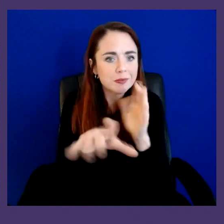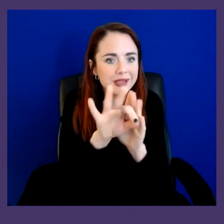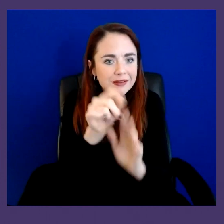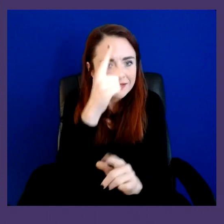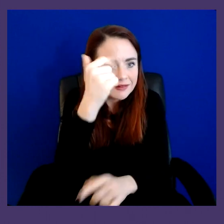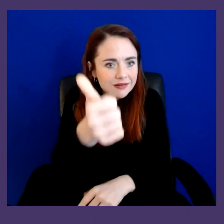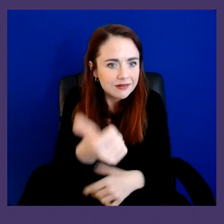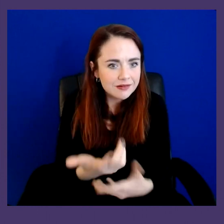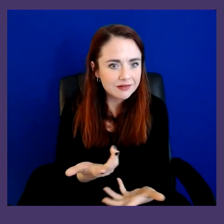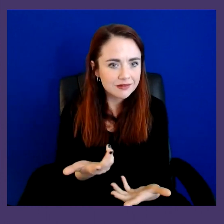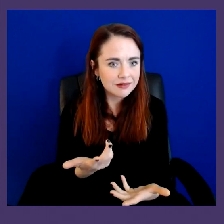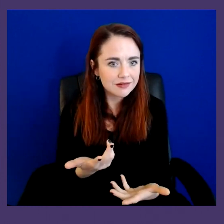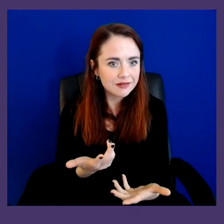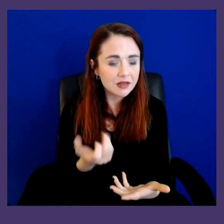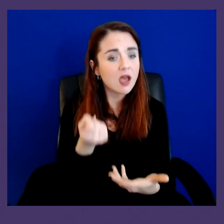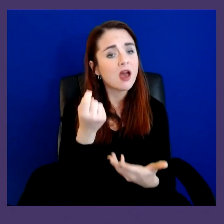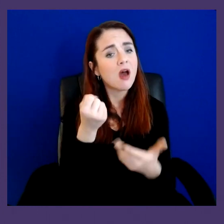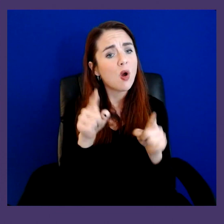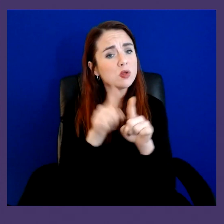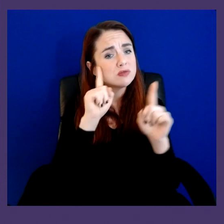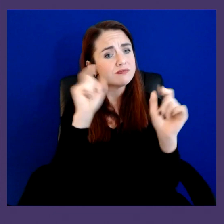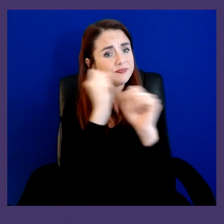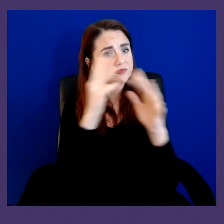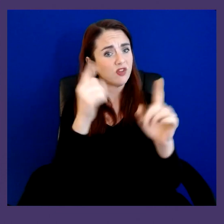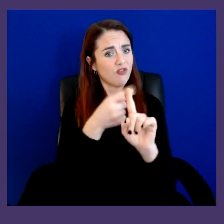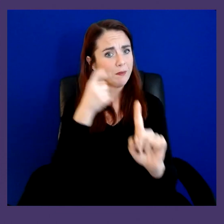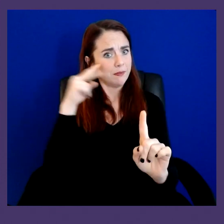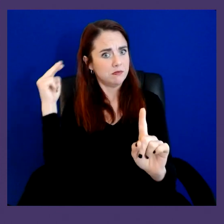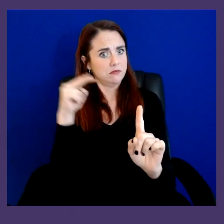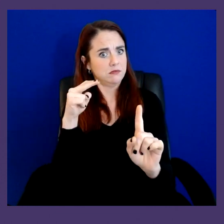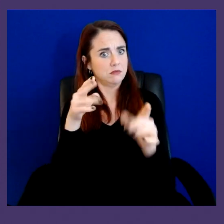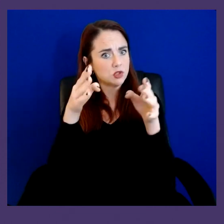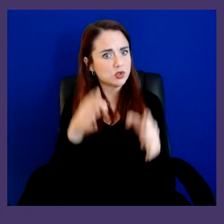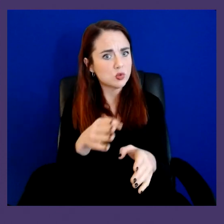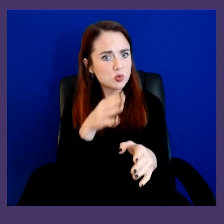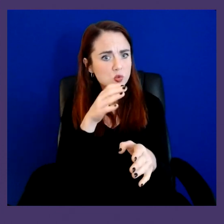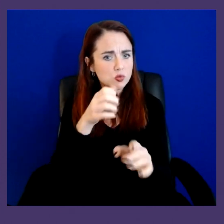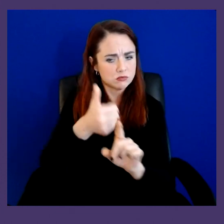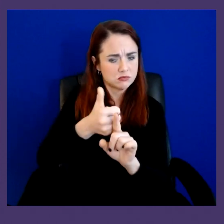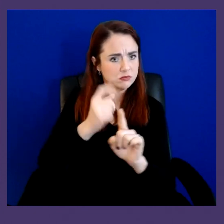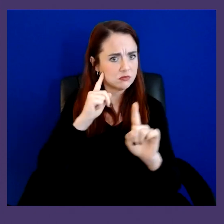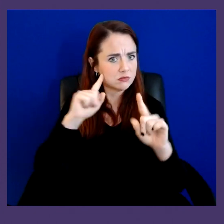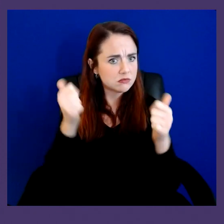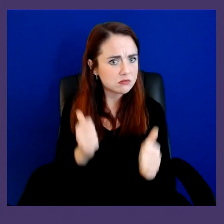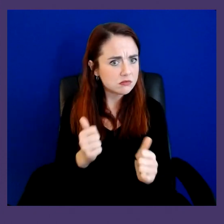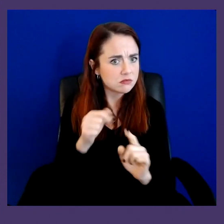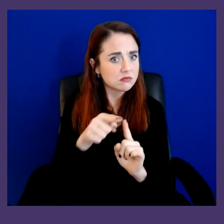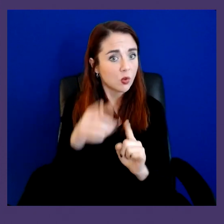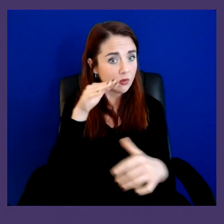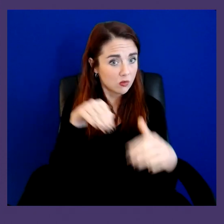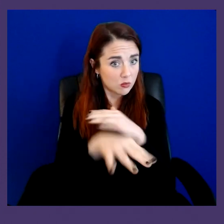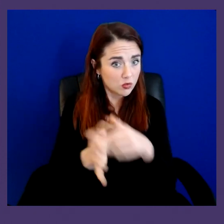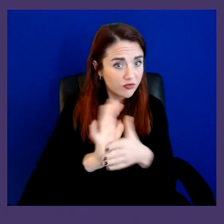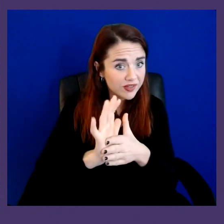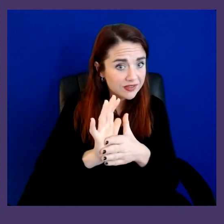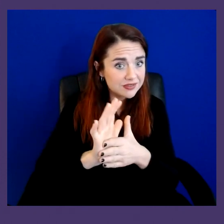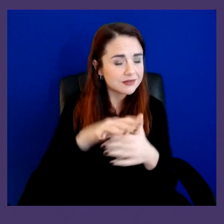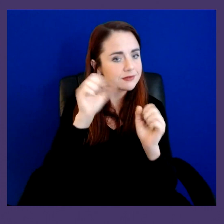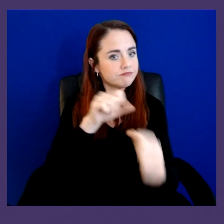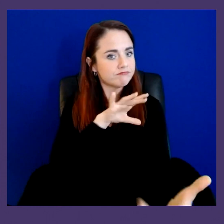Think about it from the perspective of someone with hearing loss. They'll go into a movie theater and they will be able to connect to that or AuraCast stream.